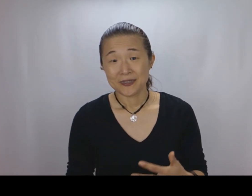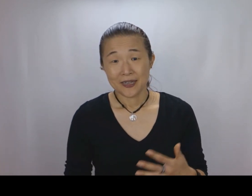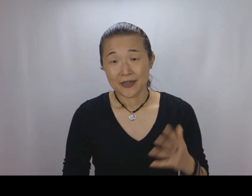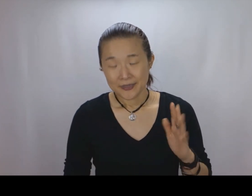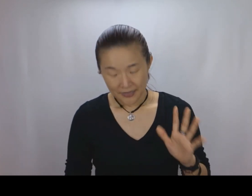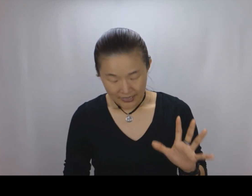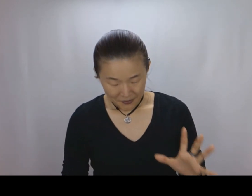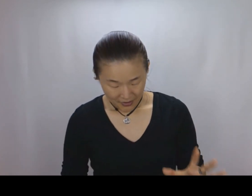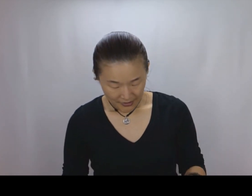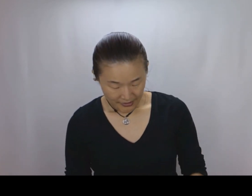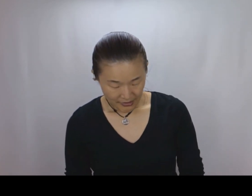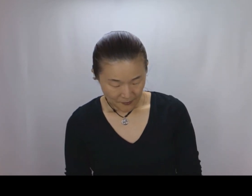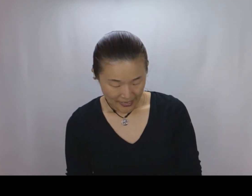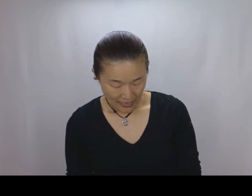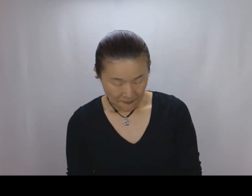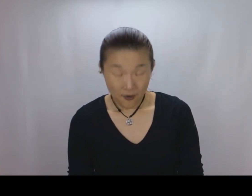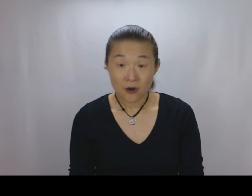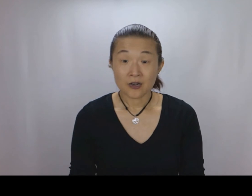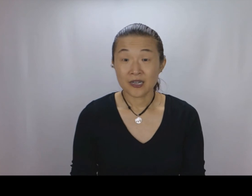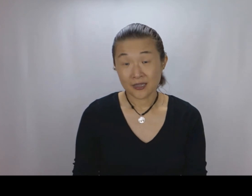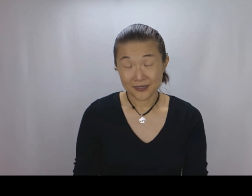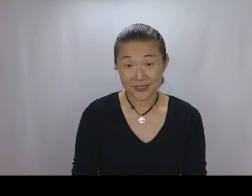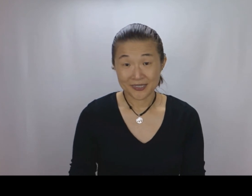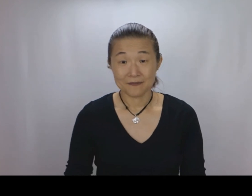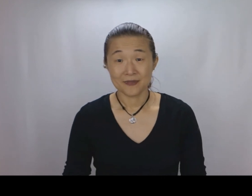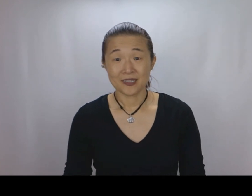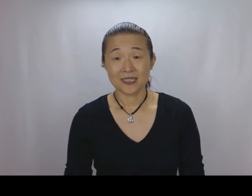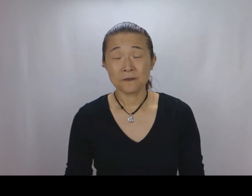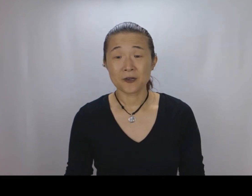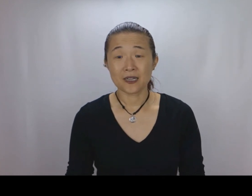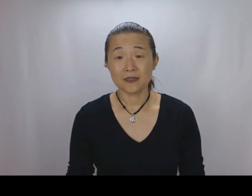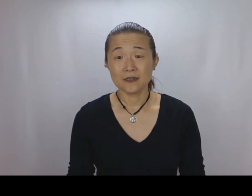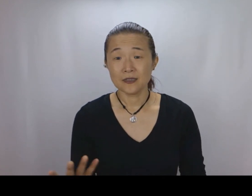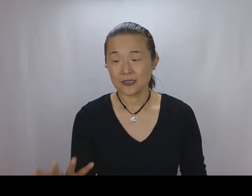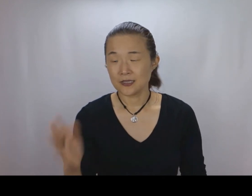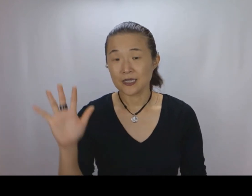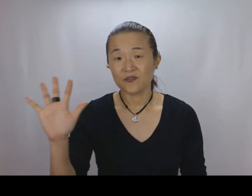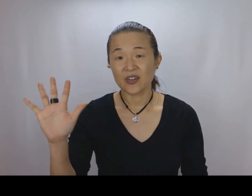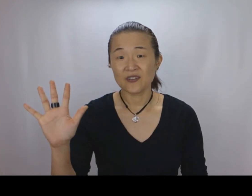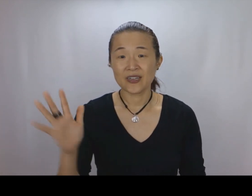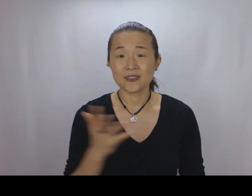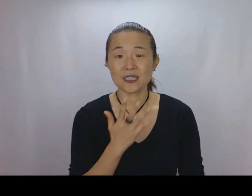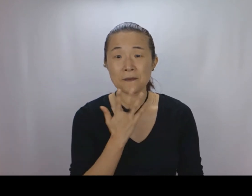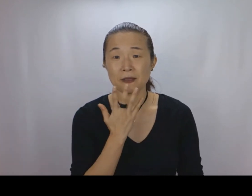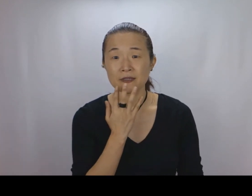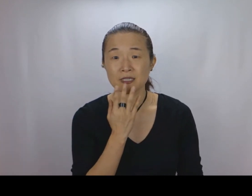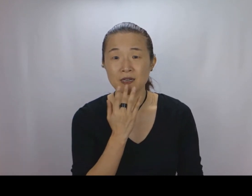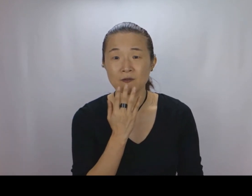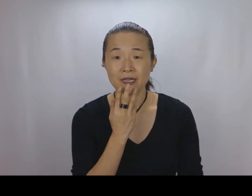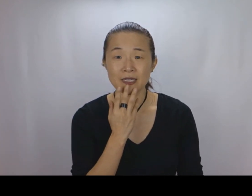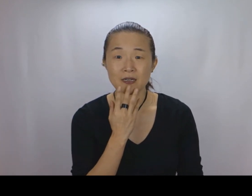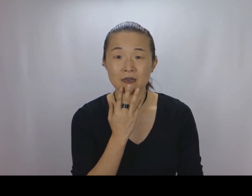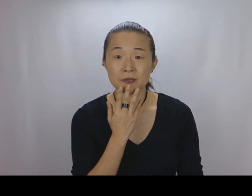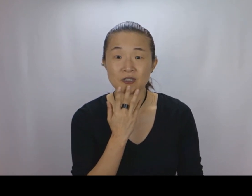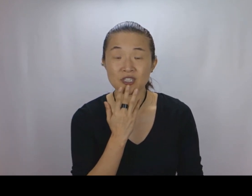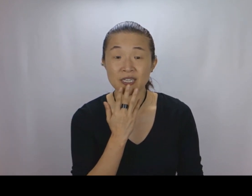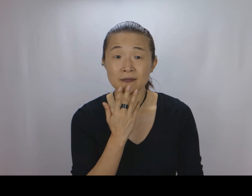Last but not least, we have our colors. Now sign for color just take the 5 handshape and just kind of wiggle it over your chin.